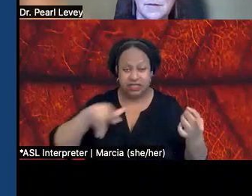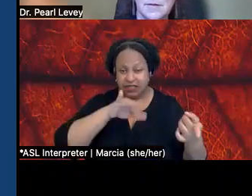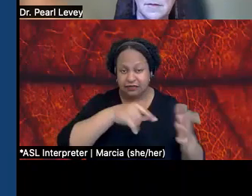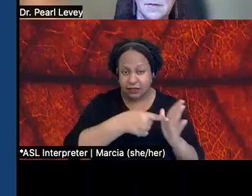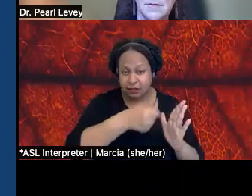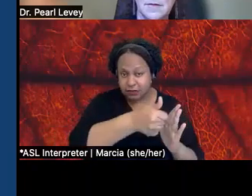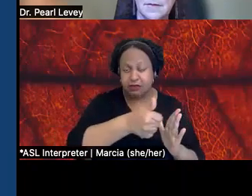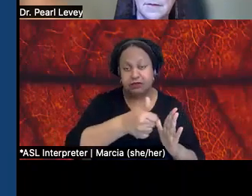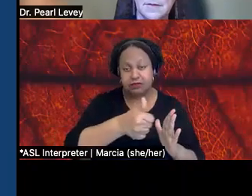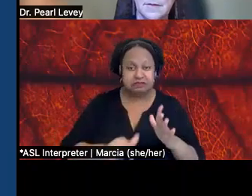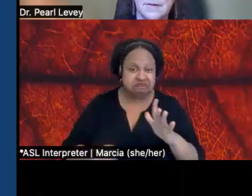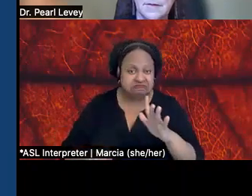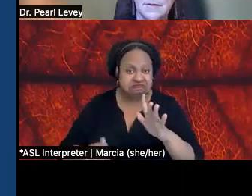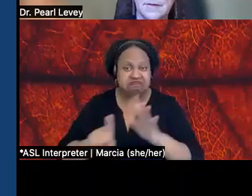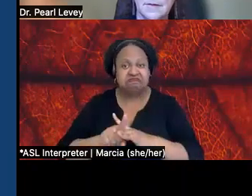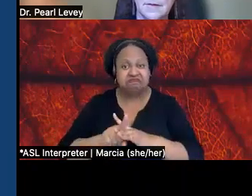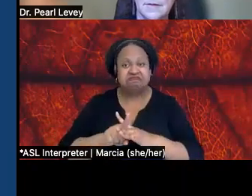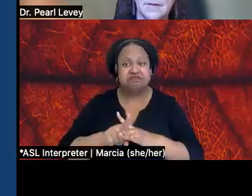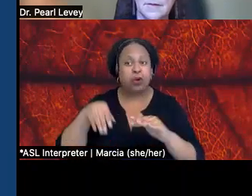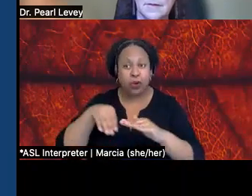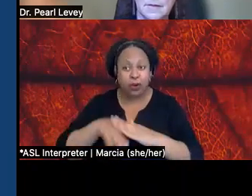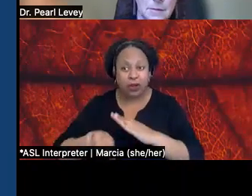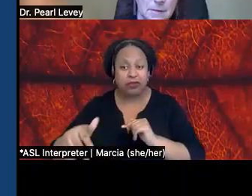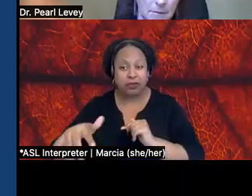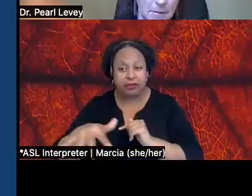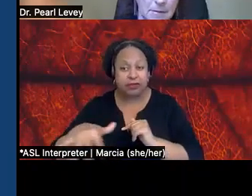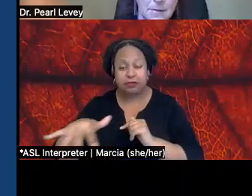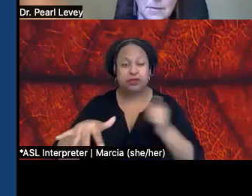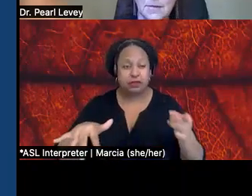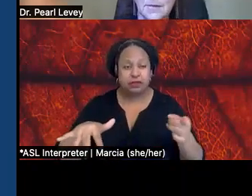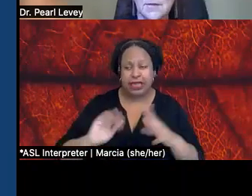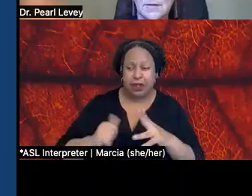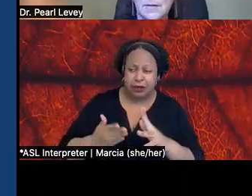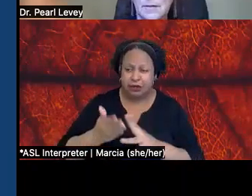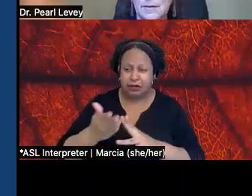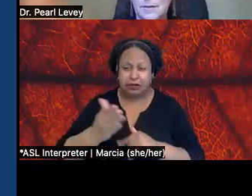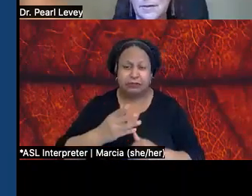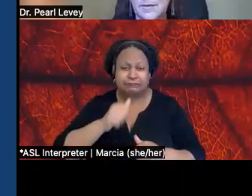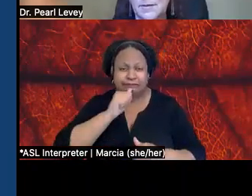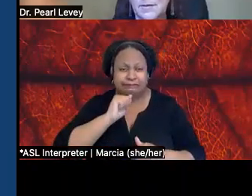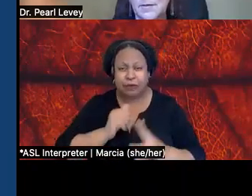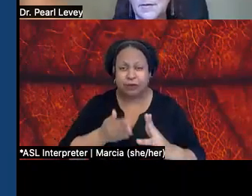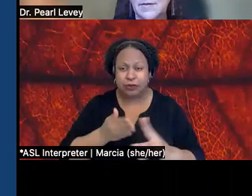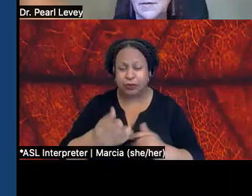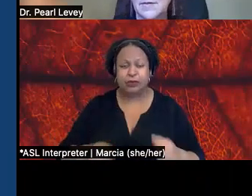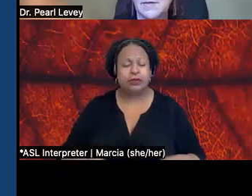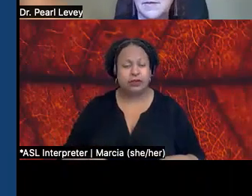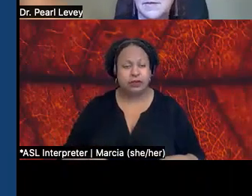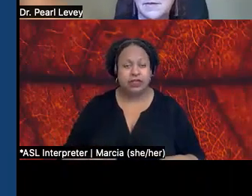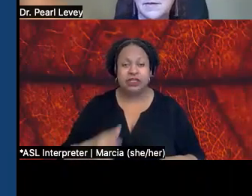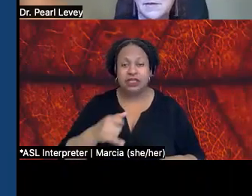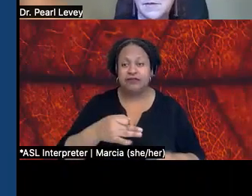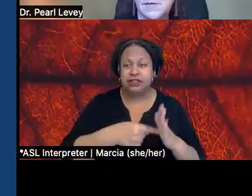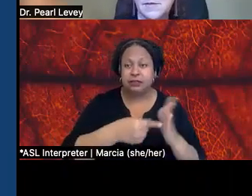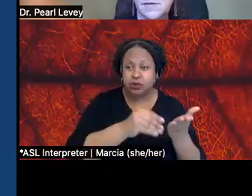So similarly, if a student struggles to work with people who have a particular